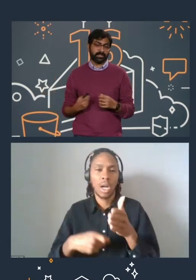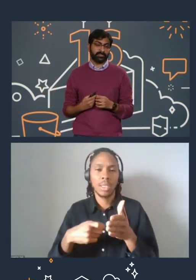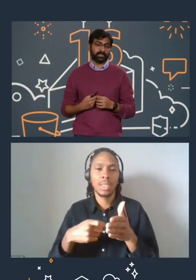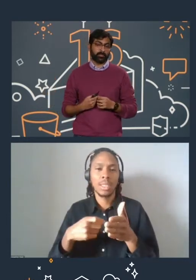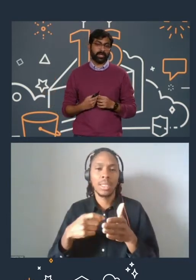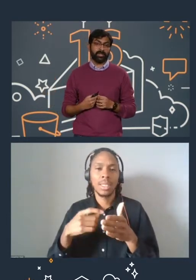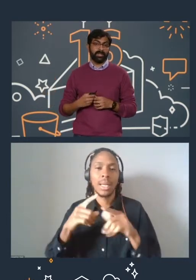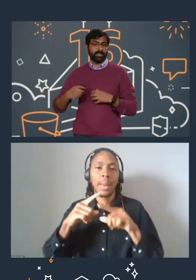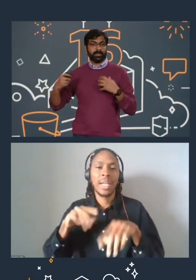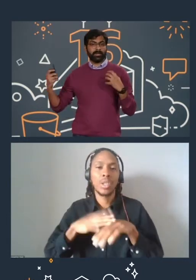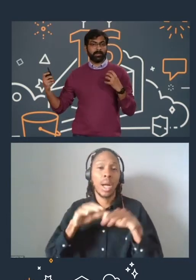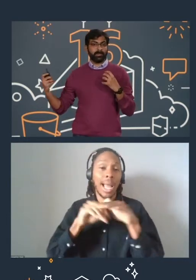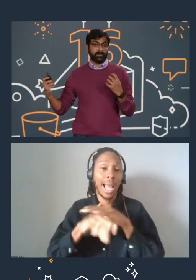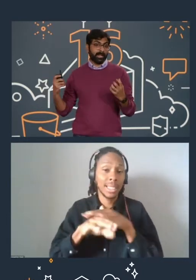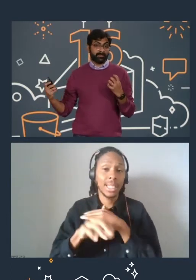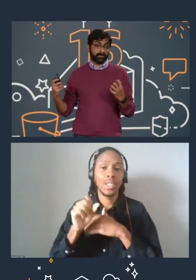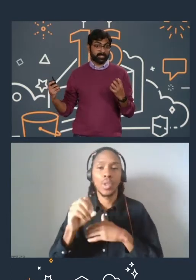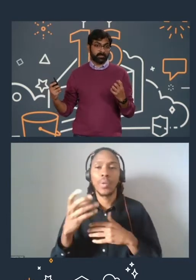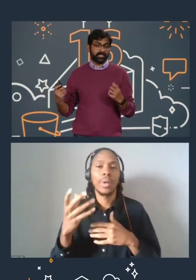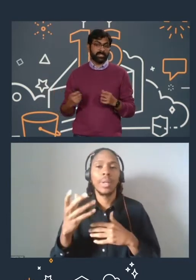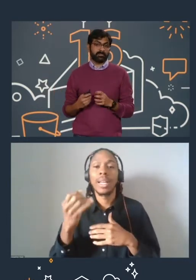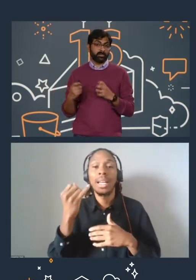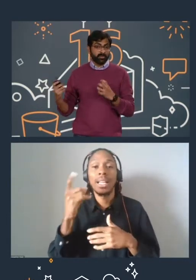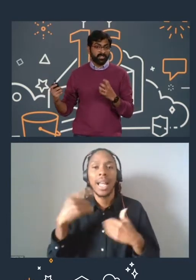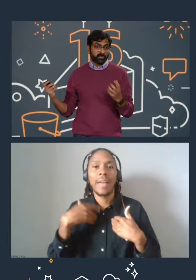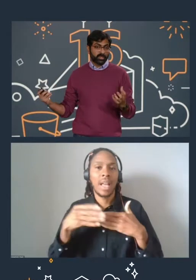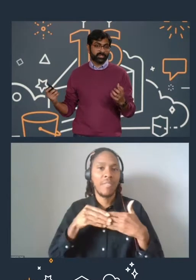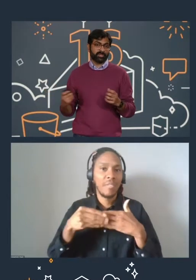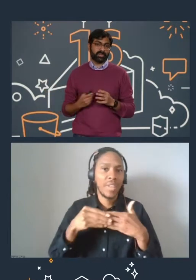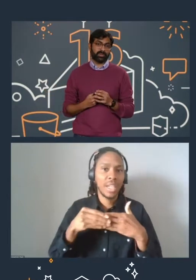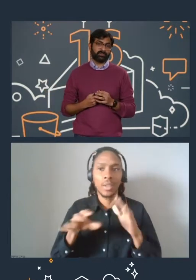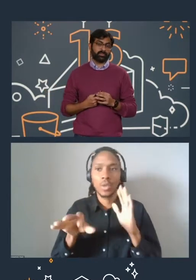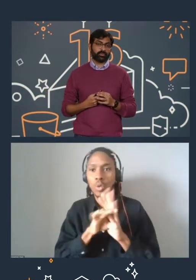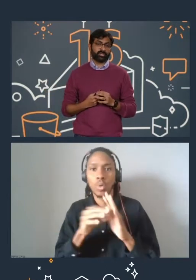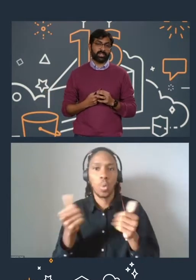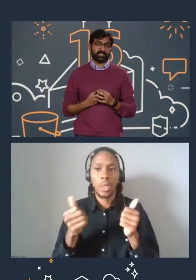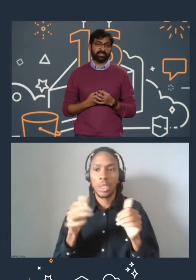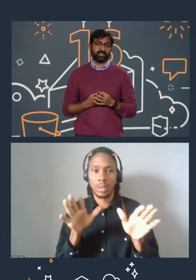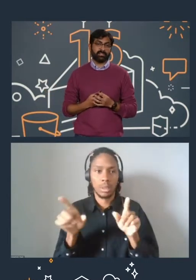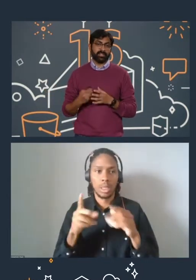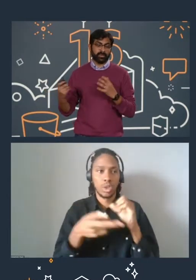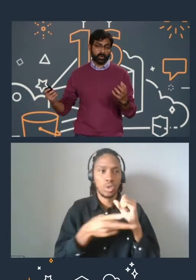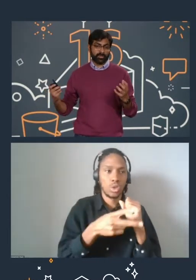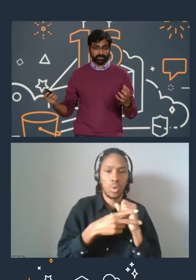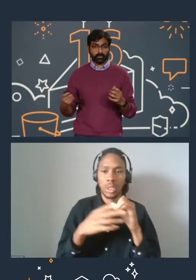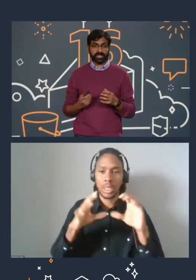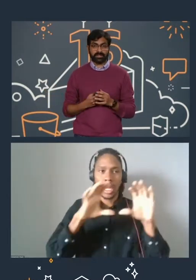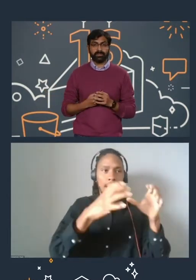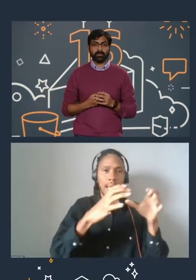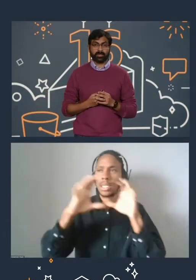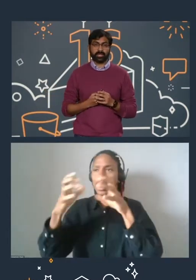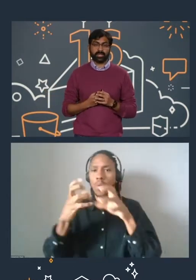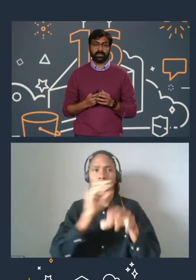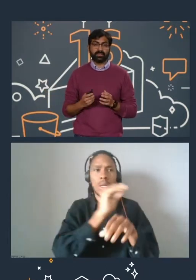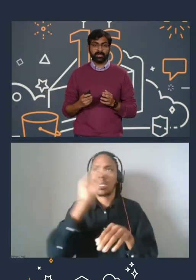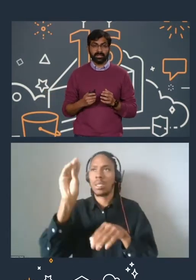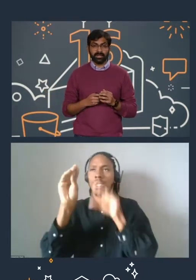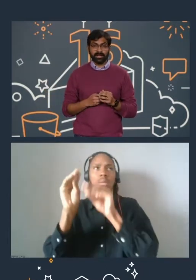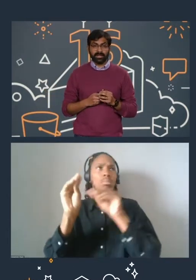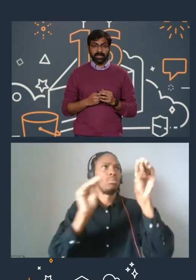And so that way, they have the flexibility of choosing which storage class that they wanna store that replica in.